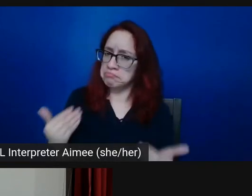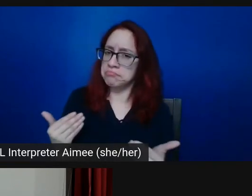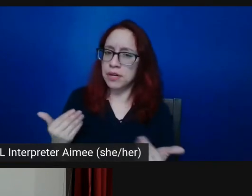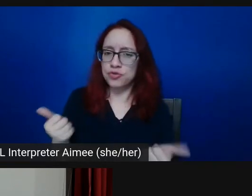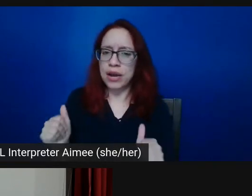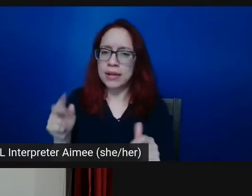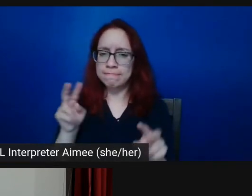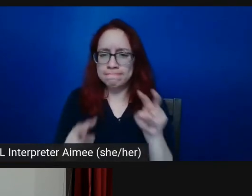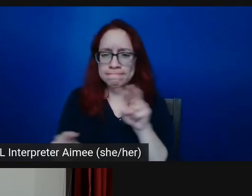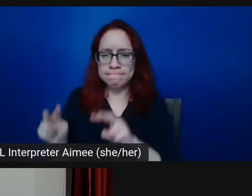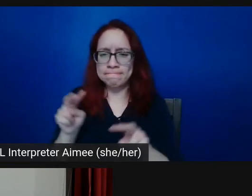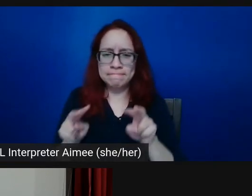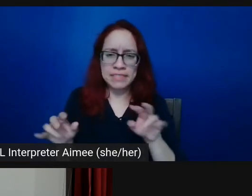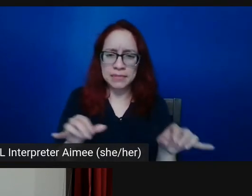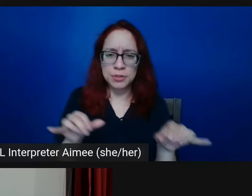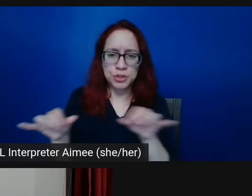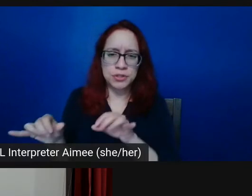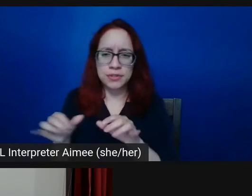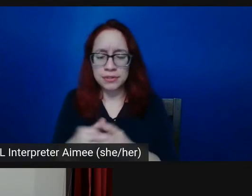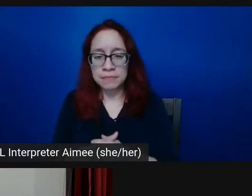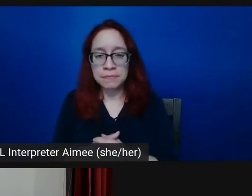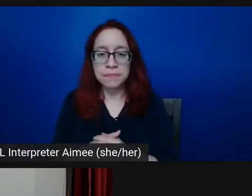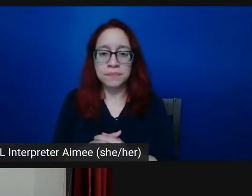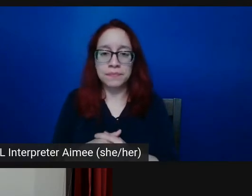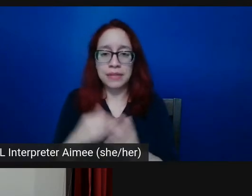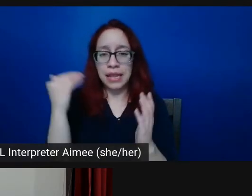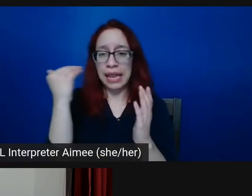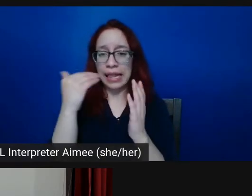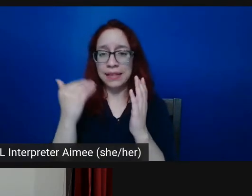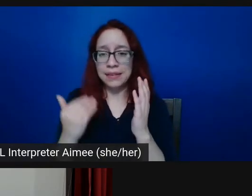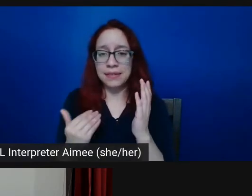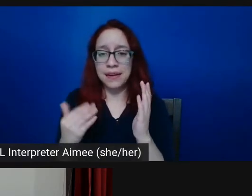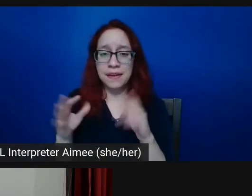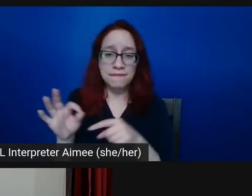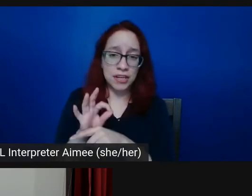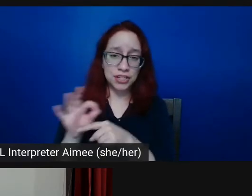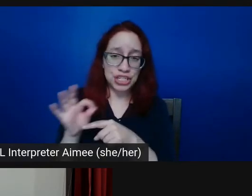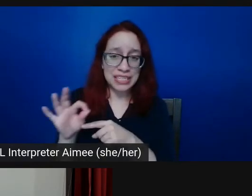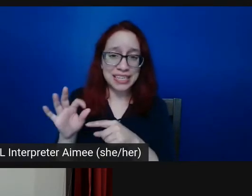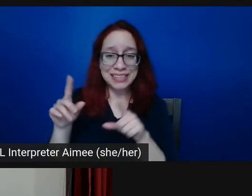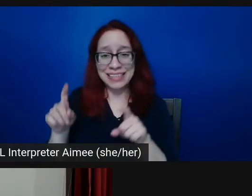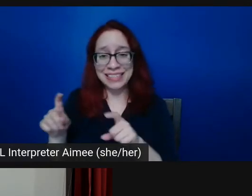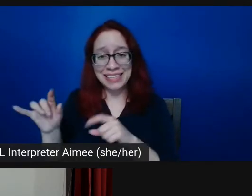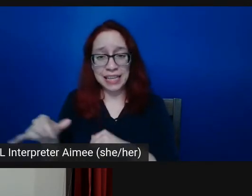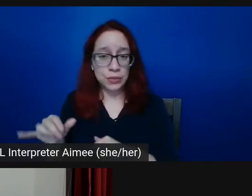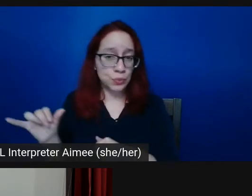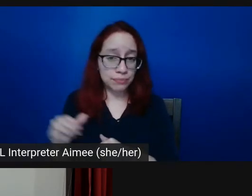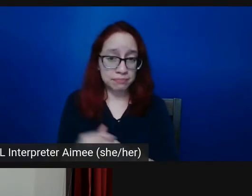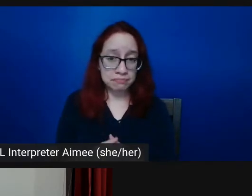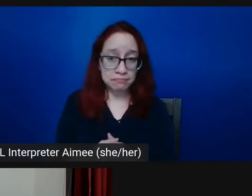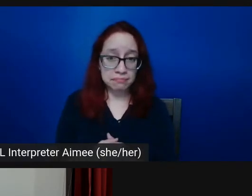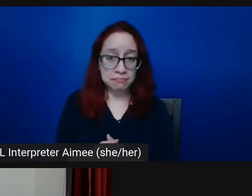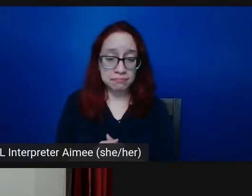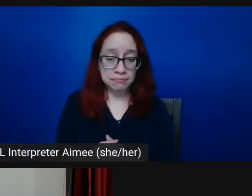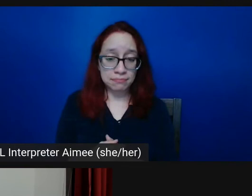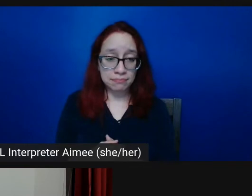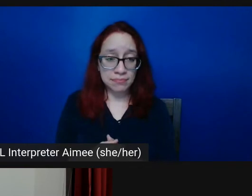for a similar tick list of functionality in testing that really. Does that answer your question, Danielle?